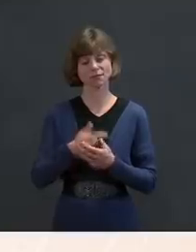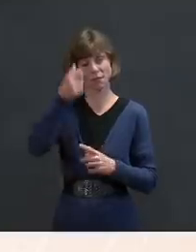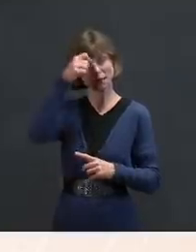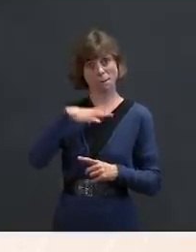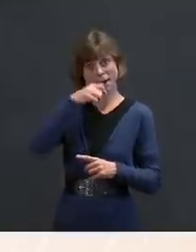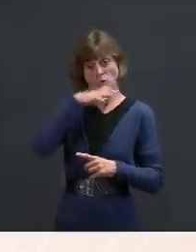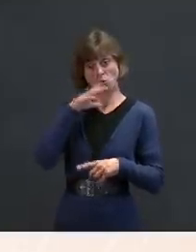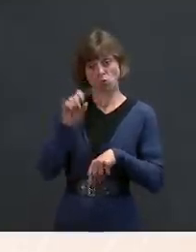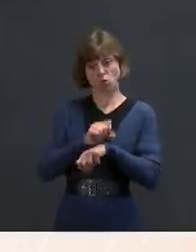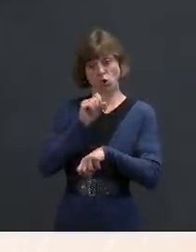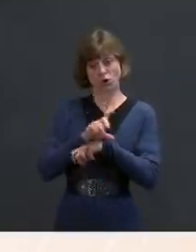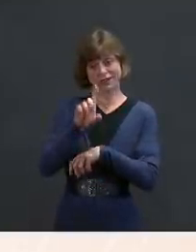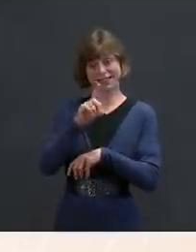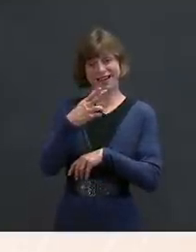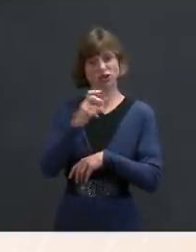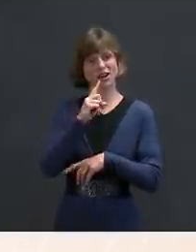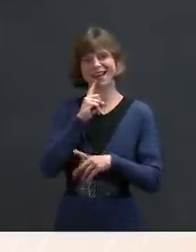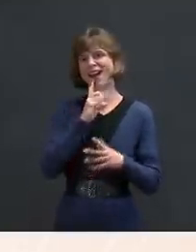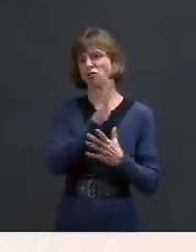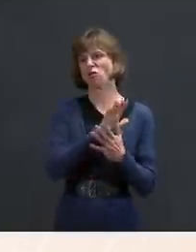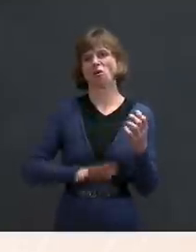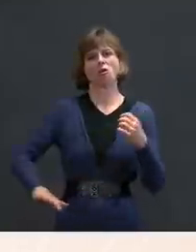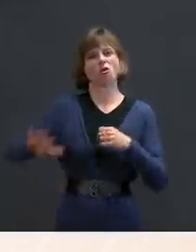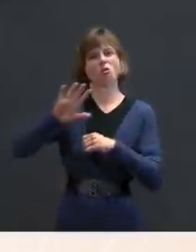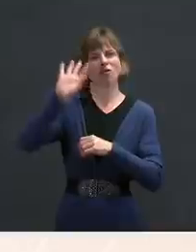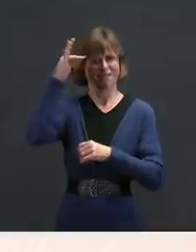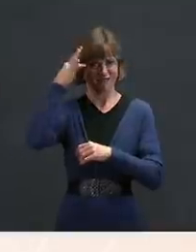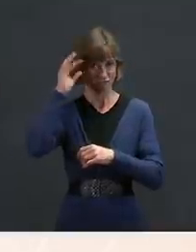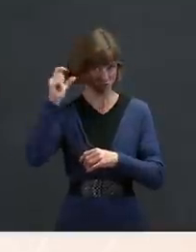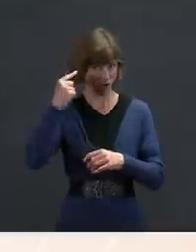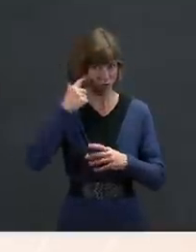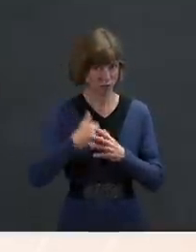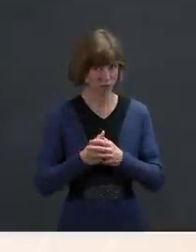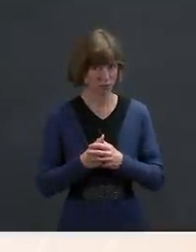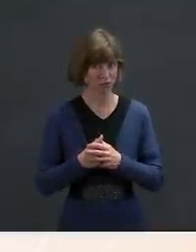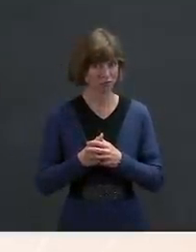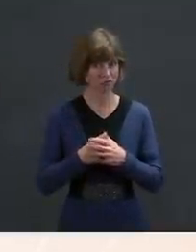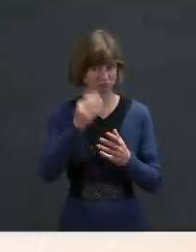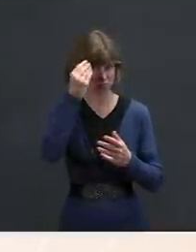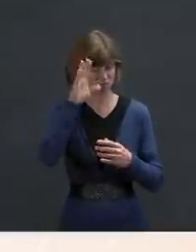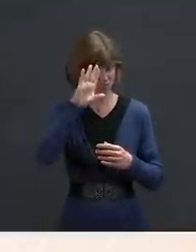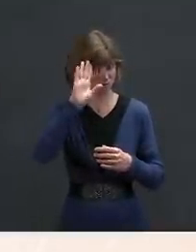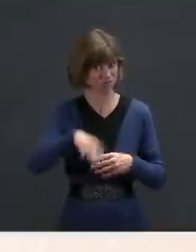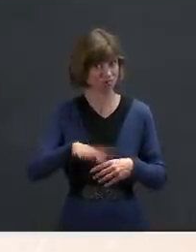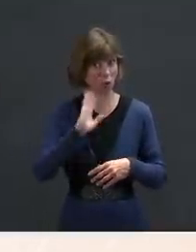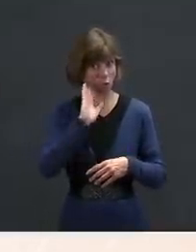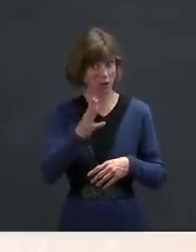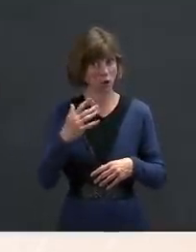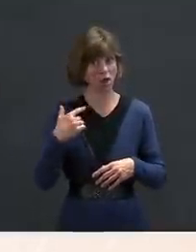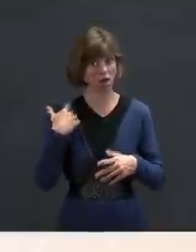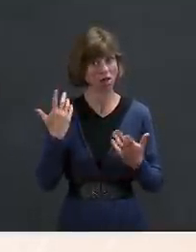and across the federal enterprise that we will dig out of the cruelty of the past administration,